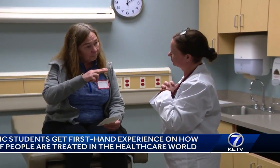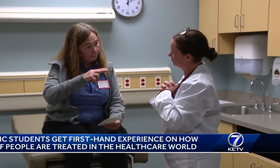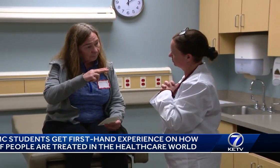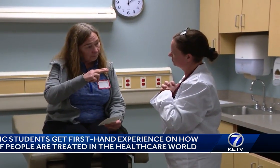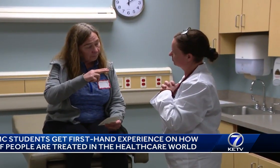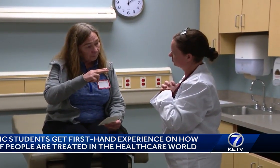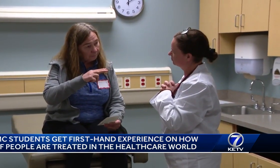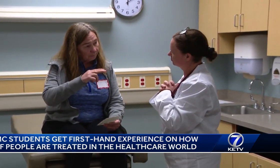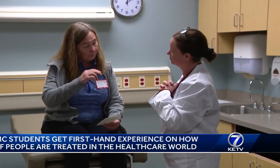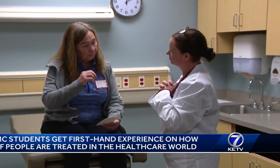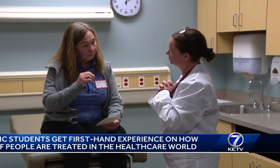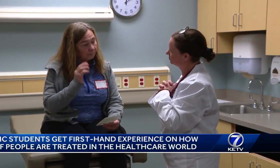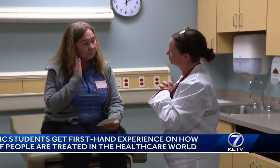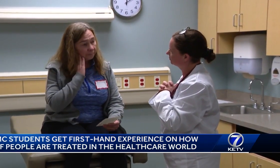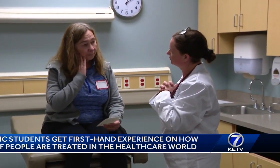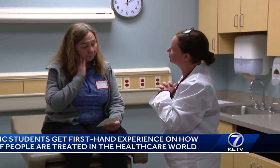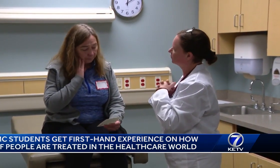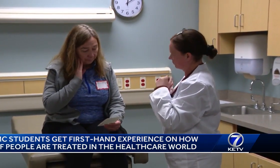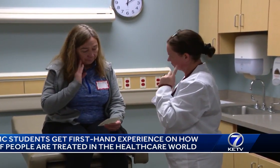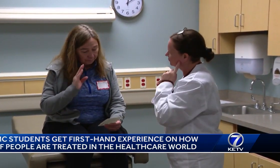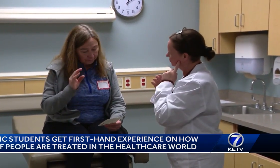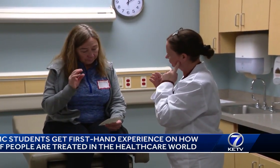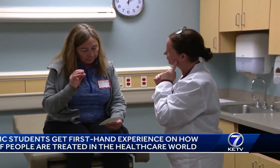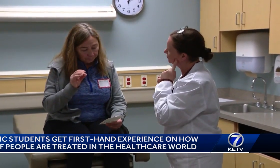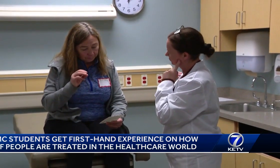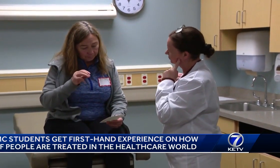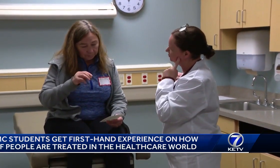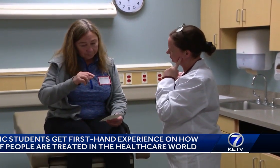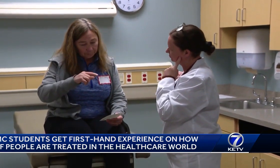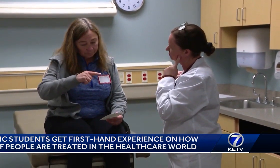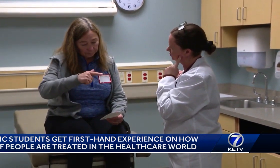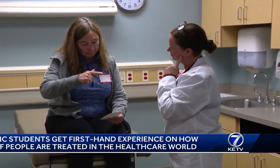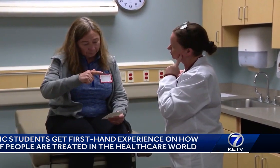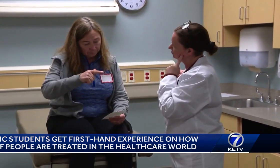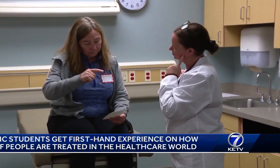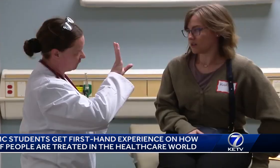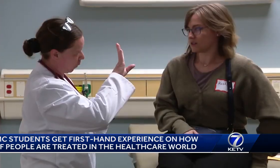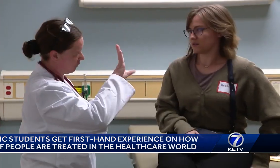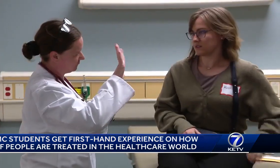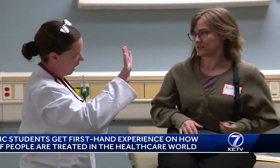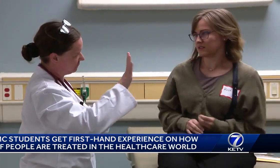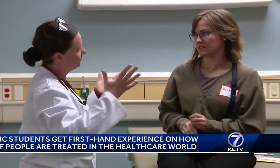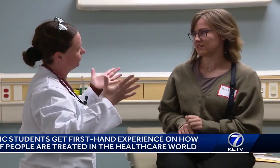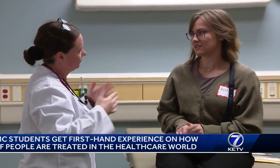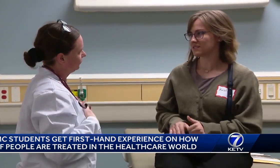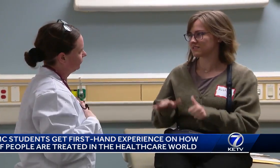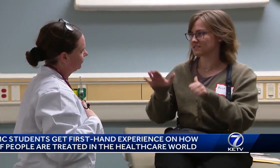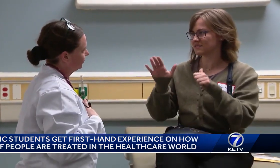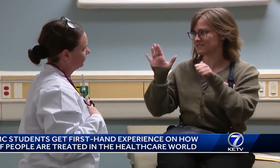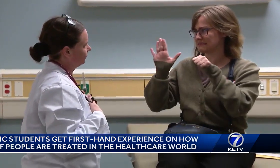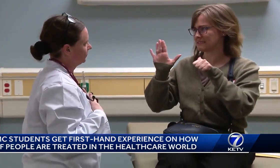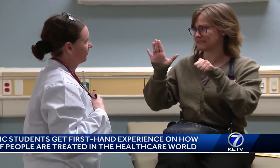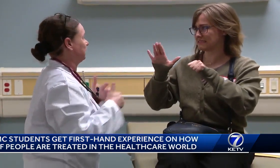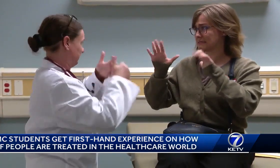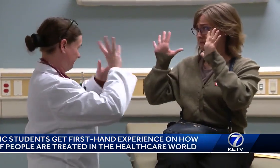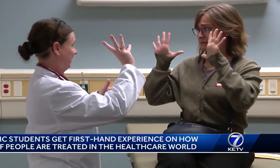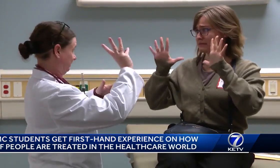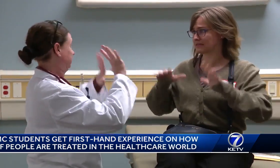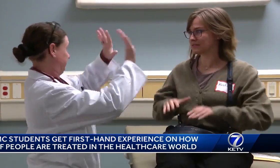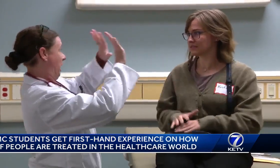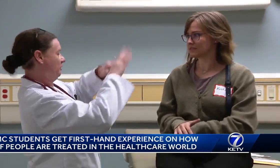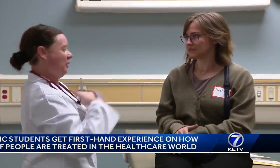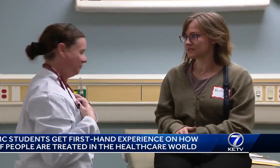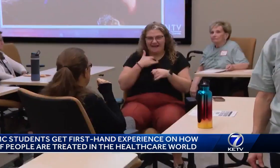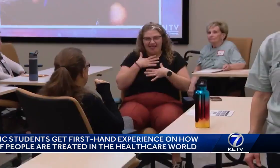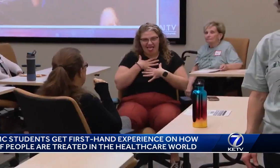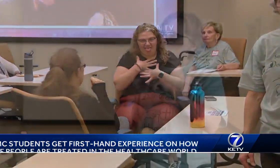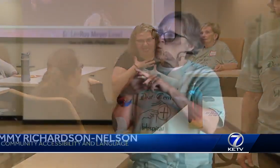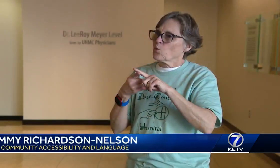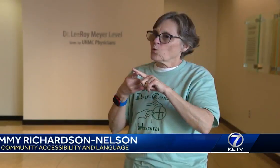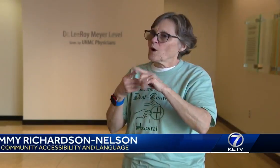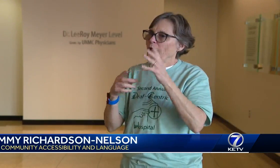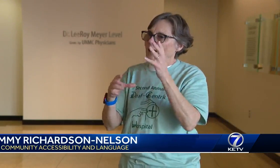STRUGGLING TO COMMUNICATE WHEN AN INTERPRETER IS NOT PROVIDED, OR THE VIRTUAL INTERPRETER MACHINE DISCONNECTS OR FREEZES DURING AN APPOINTMENT, CREATING AN AGGRAVATING EXPERIENCE FOR